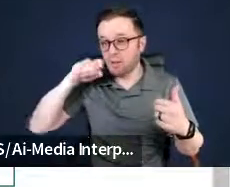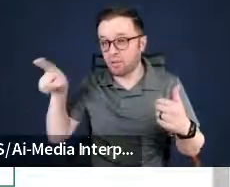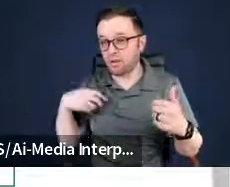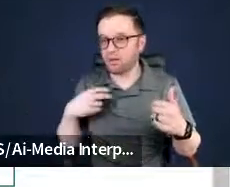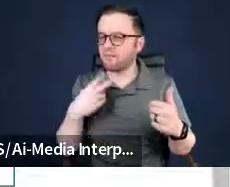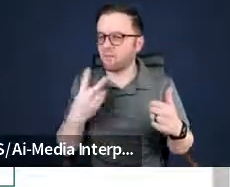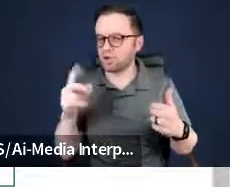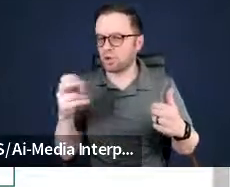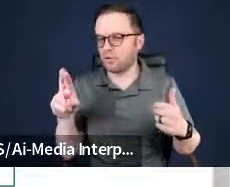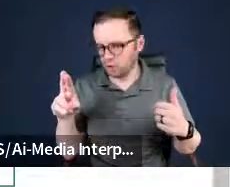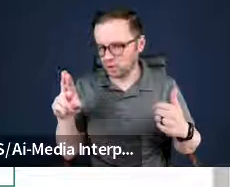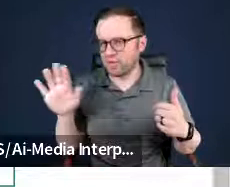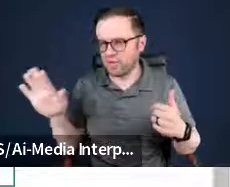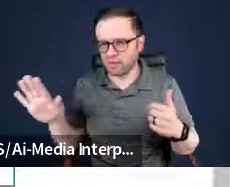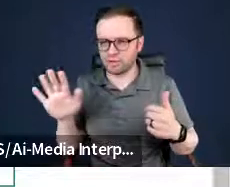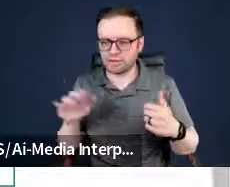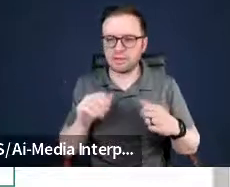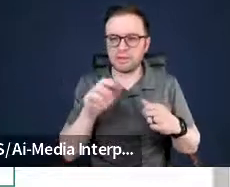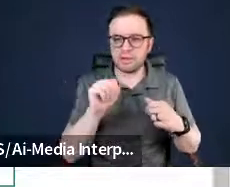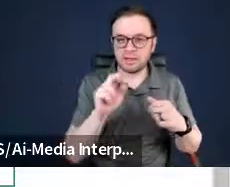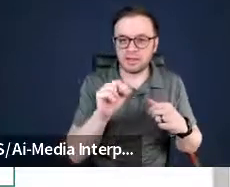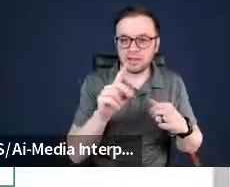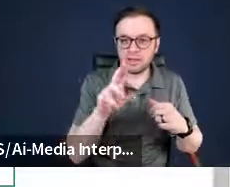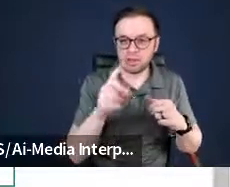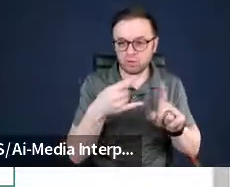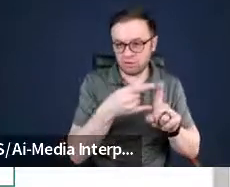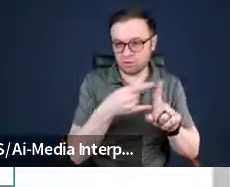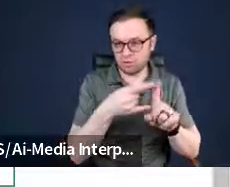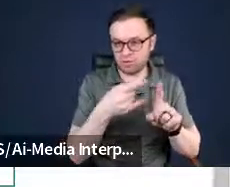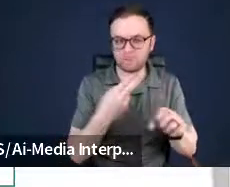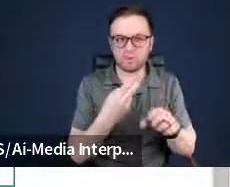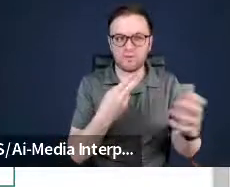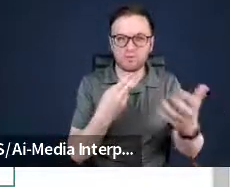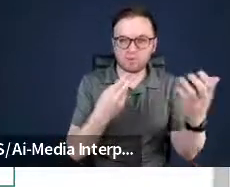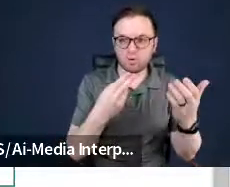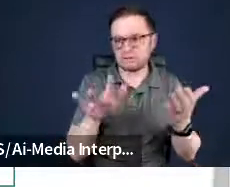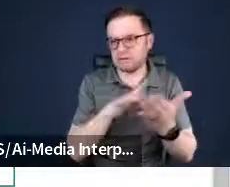Of course, I am on on Apple's side there is voiceover, native screen reader,